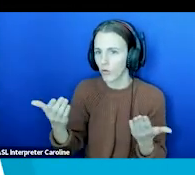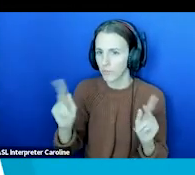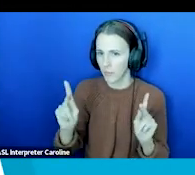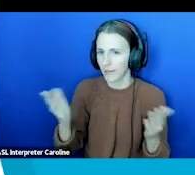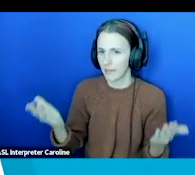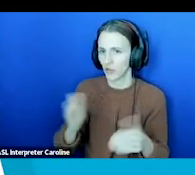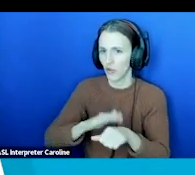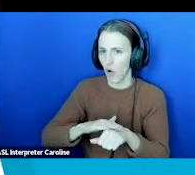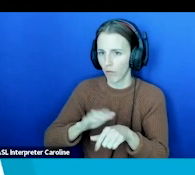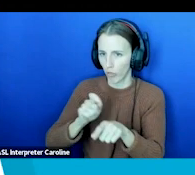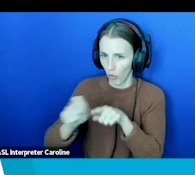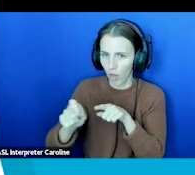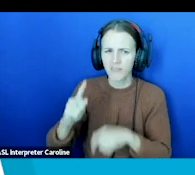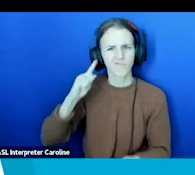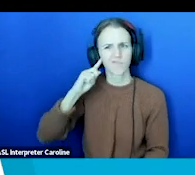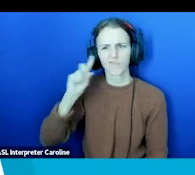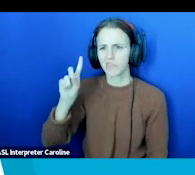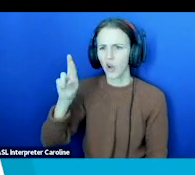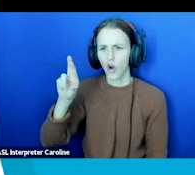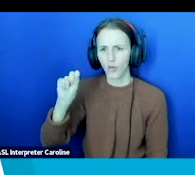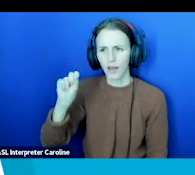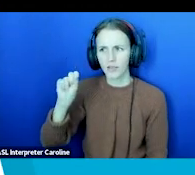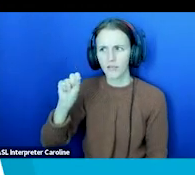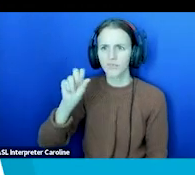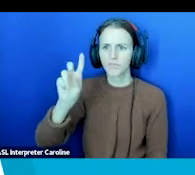SAYING THAT MANY OF US ON THE CAP TEAM AND OTHER